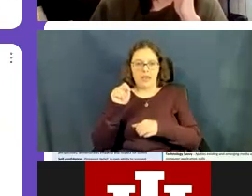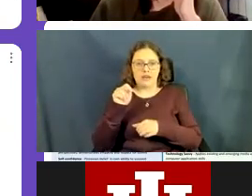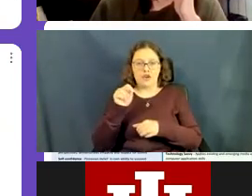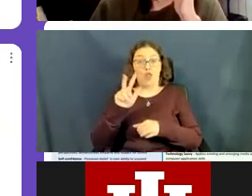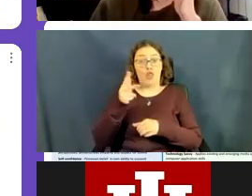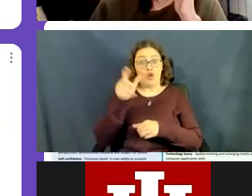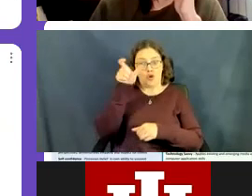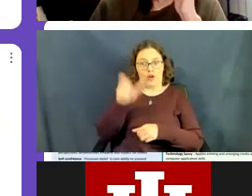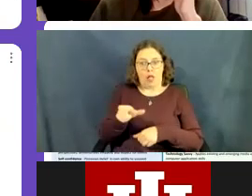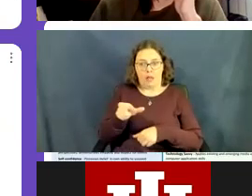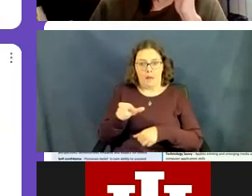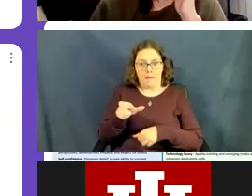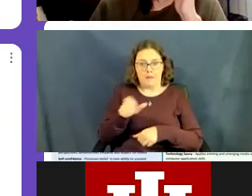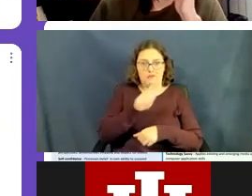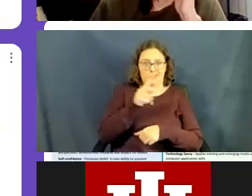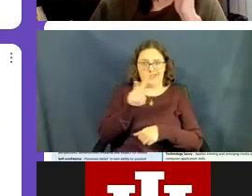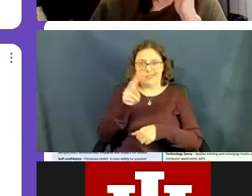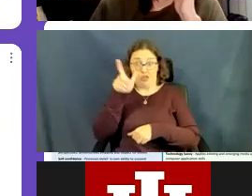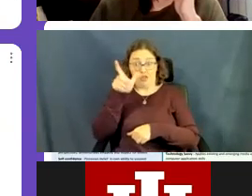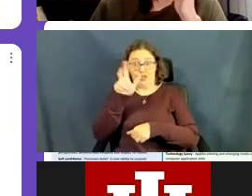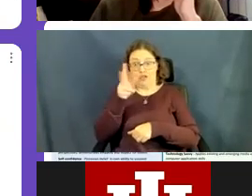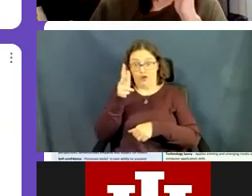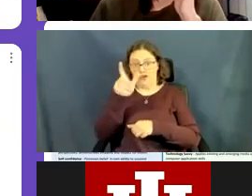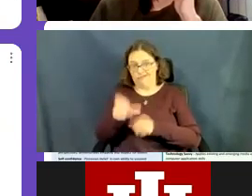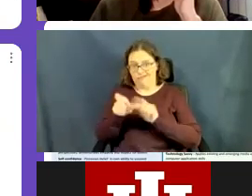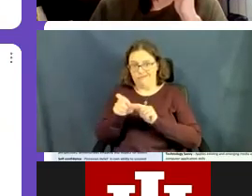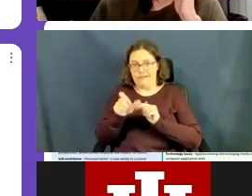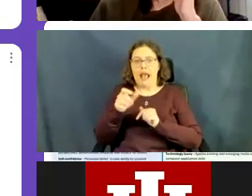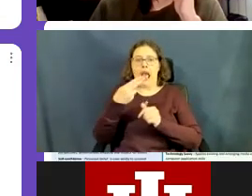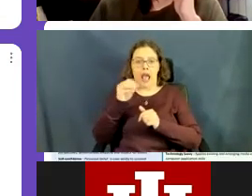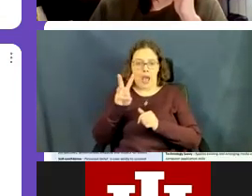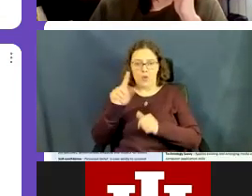, and the how to document section.